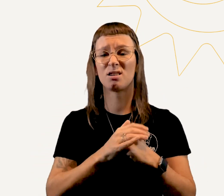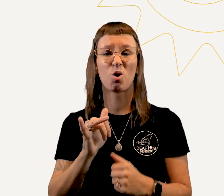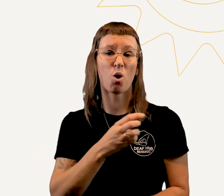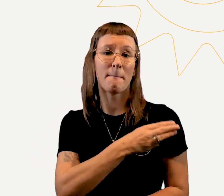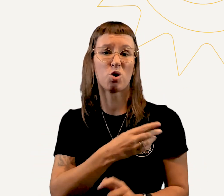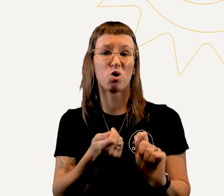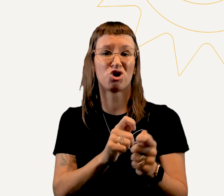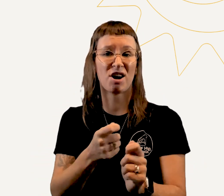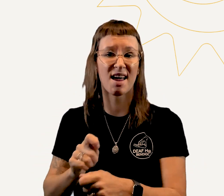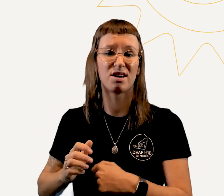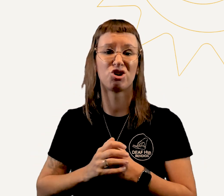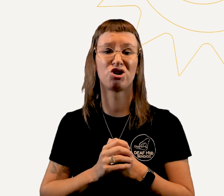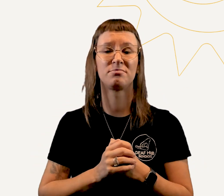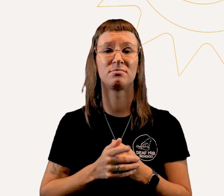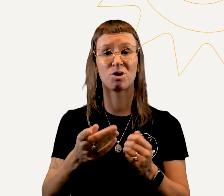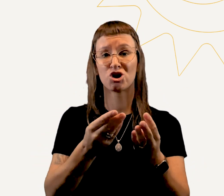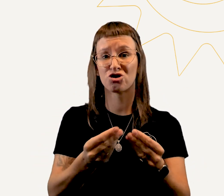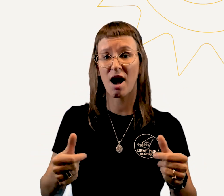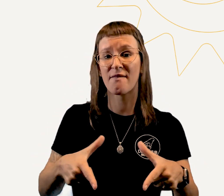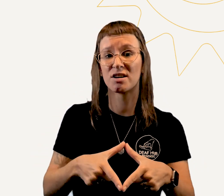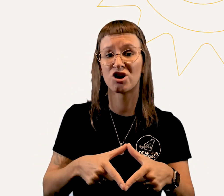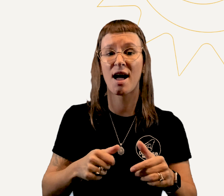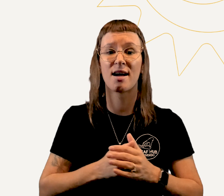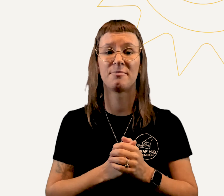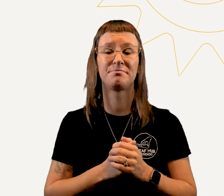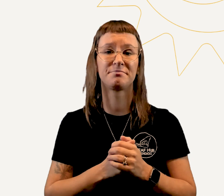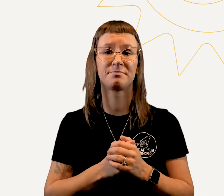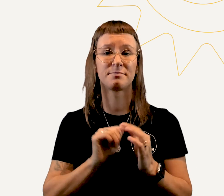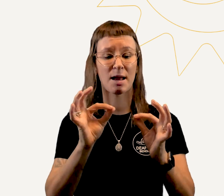or mood changes. 2- Dry vagina. 3- Overactive bladder or discomfort.